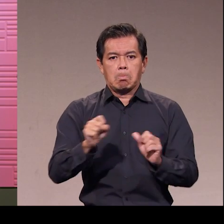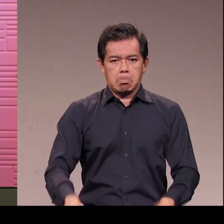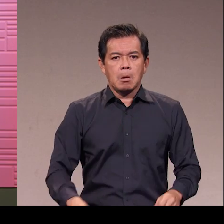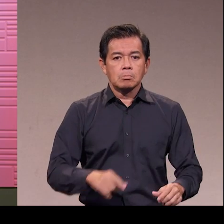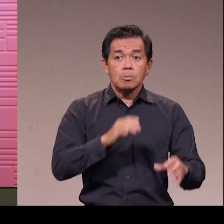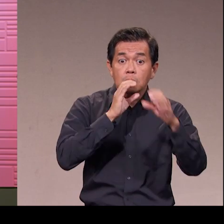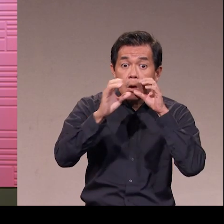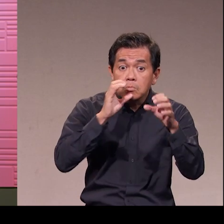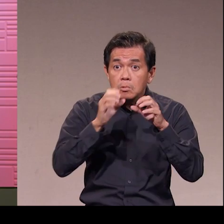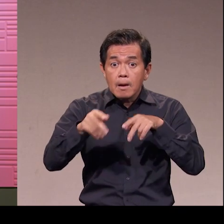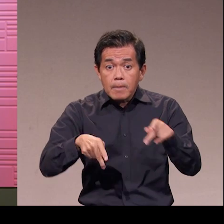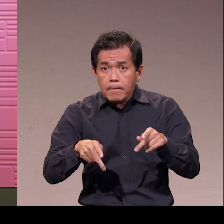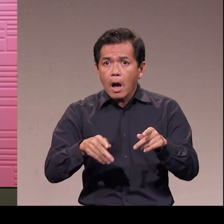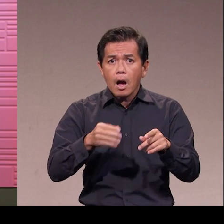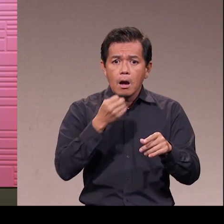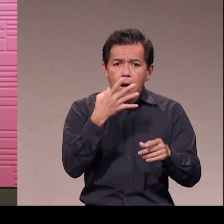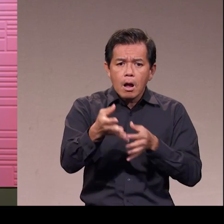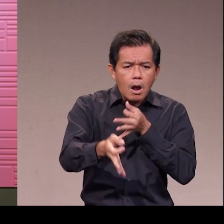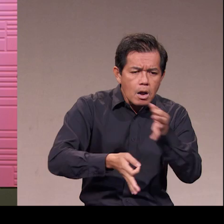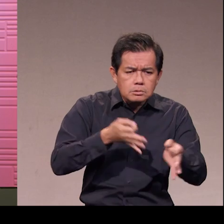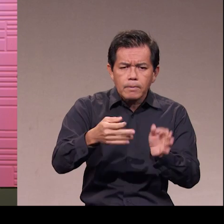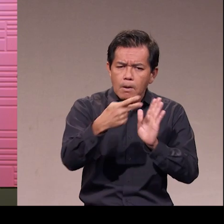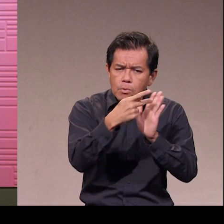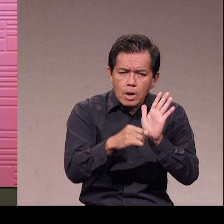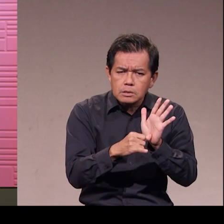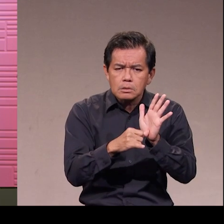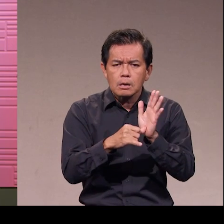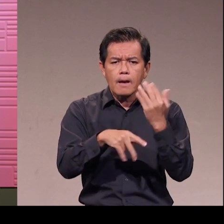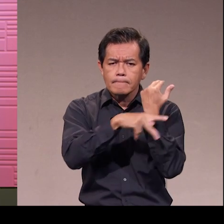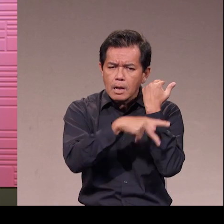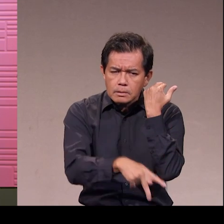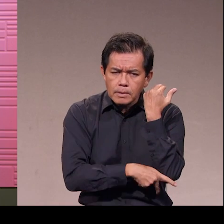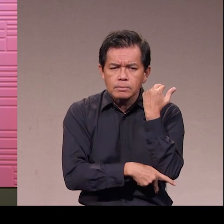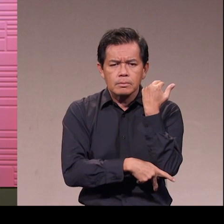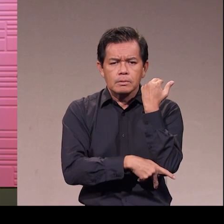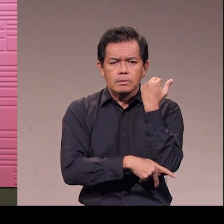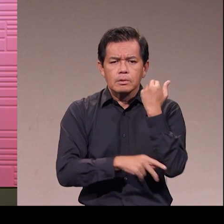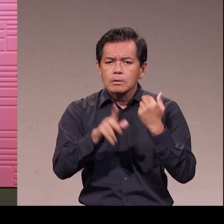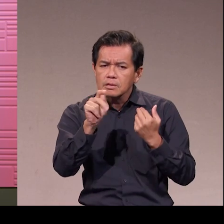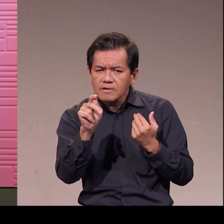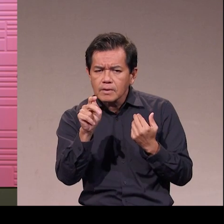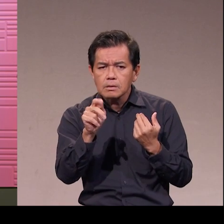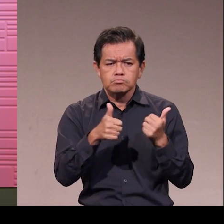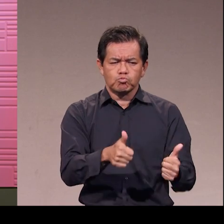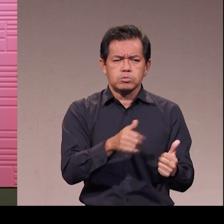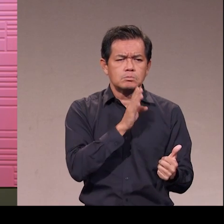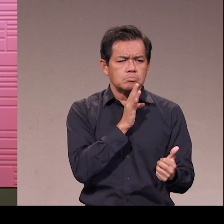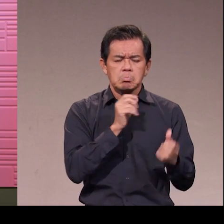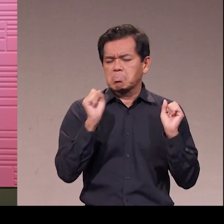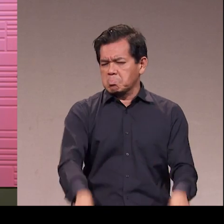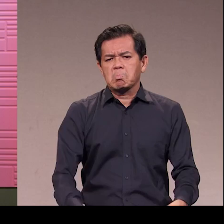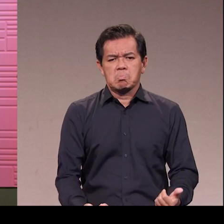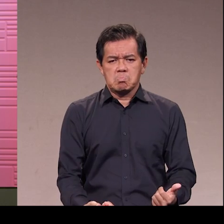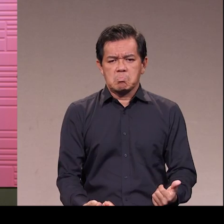Explaining policies, both in parliament and also on TV. This shows that our bilingual education has worked.